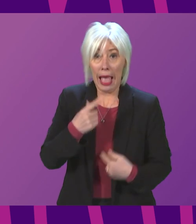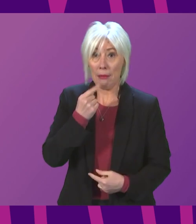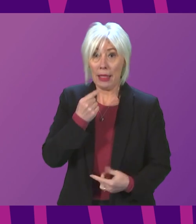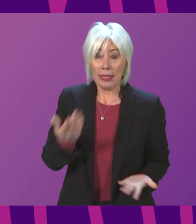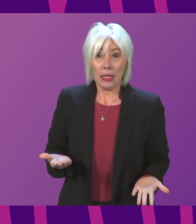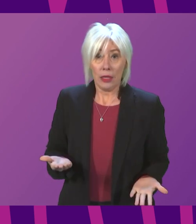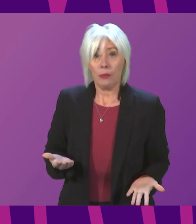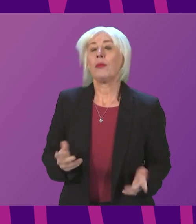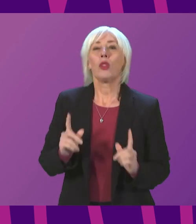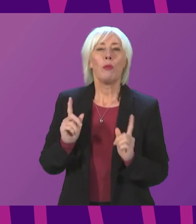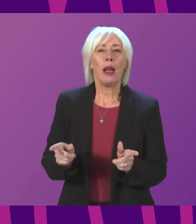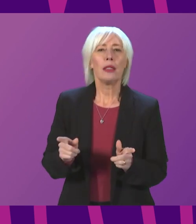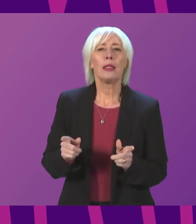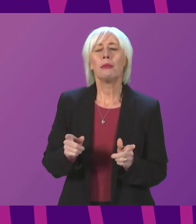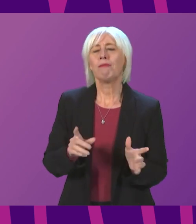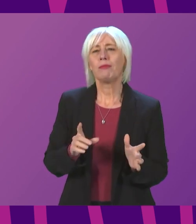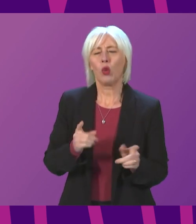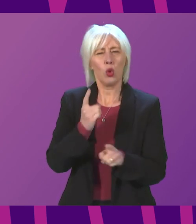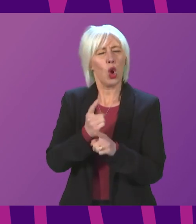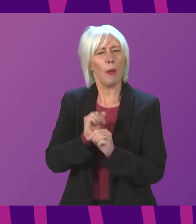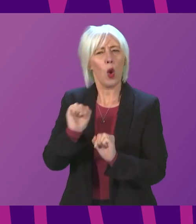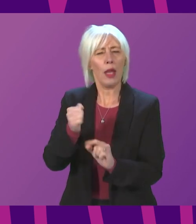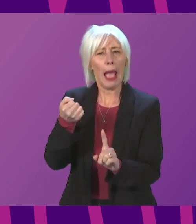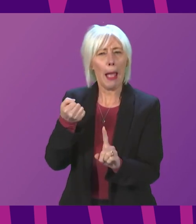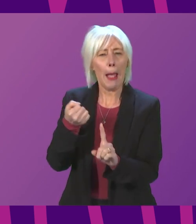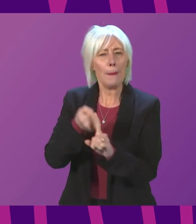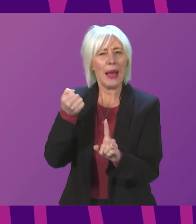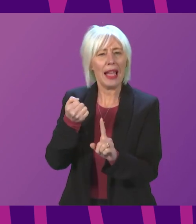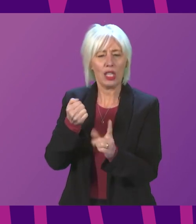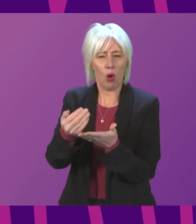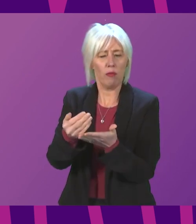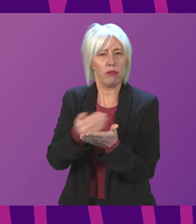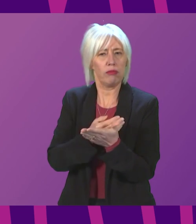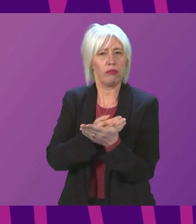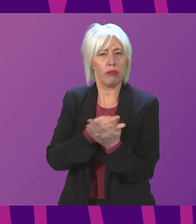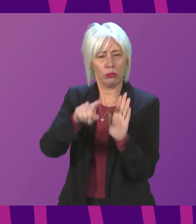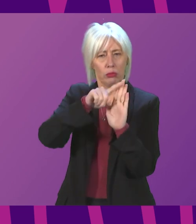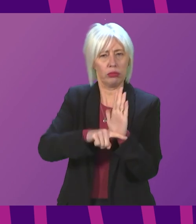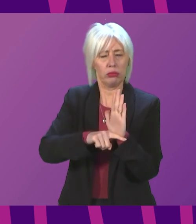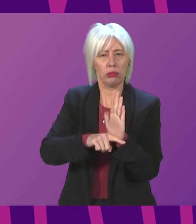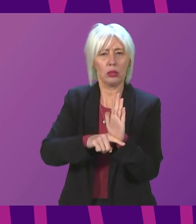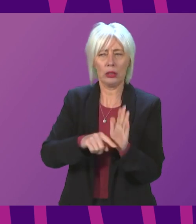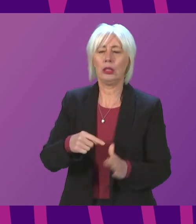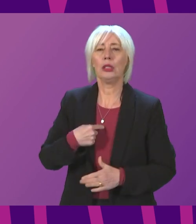On the impact of the protective measures that we have in place, it always has been and always